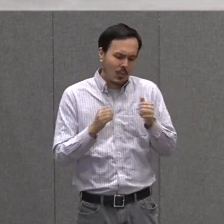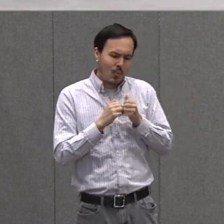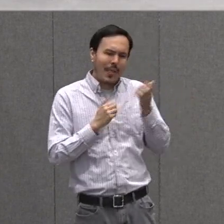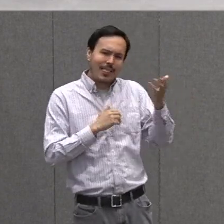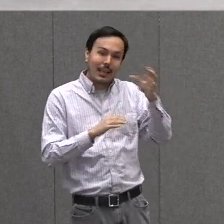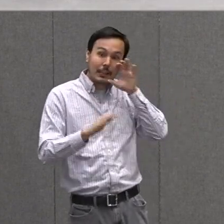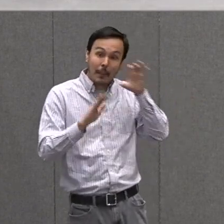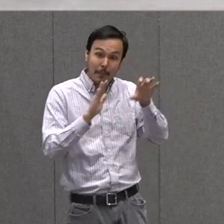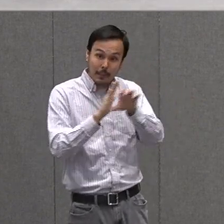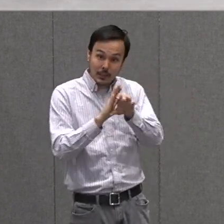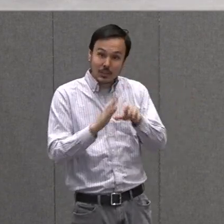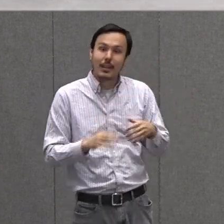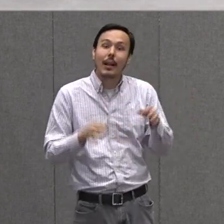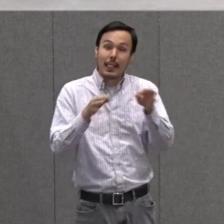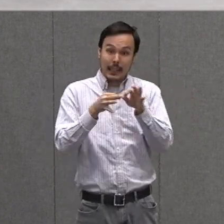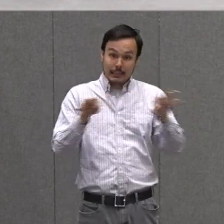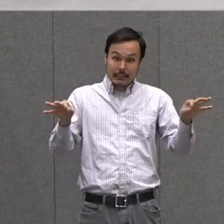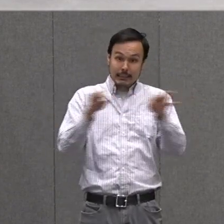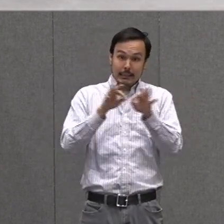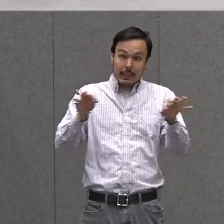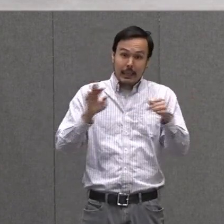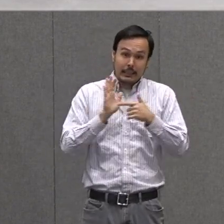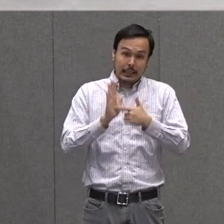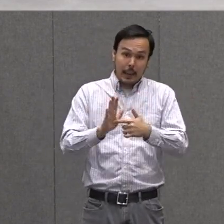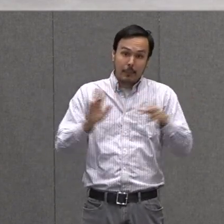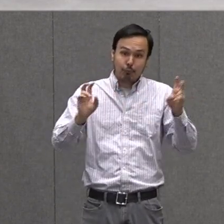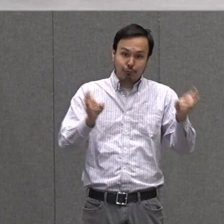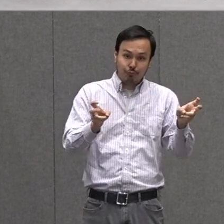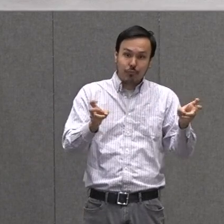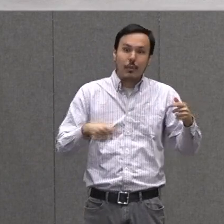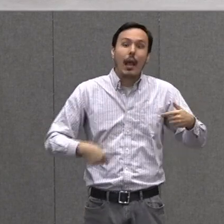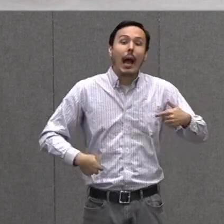Here's your sentence frame, I wonder.